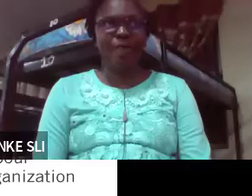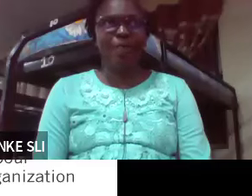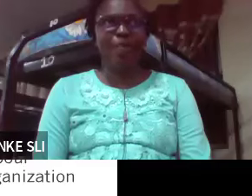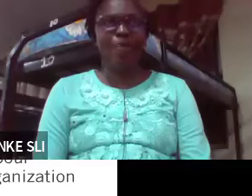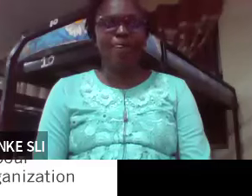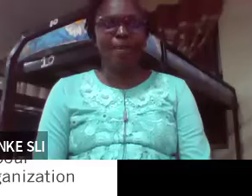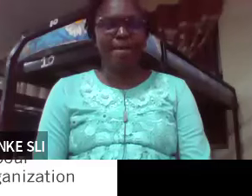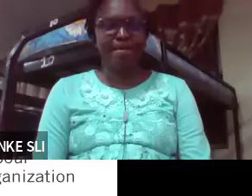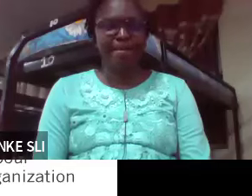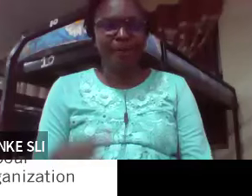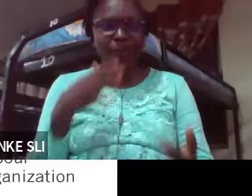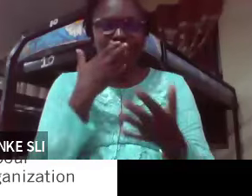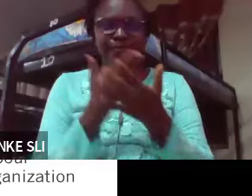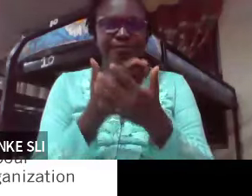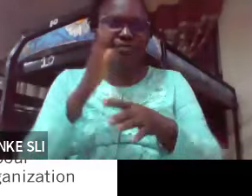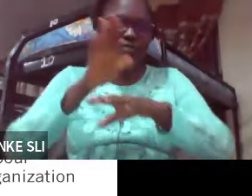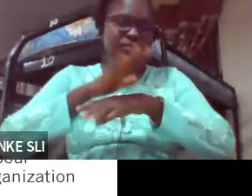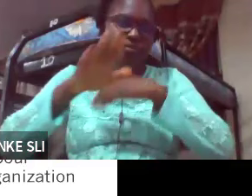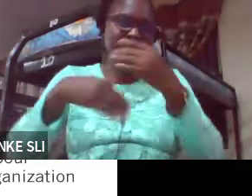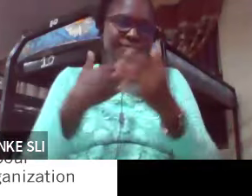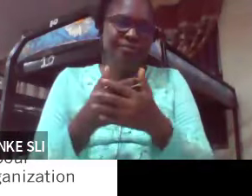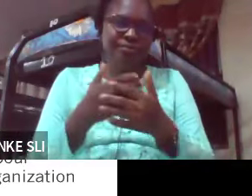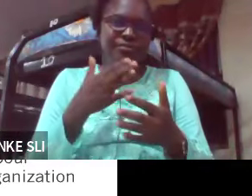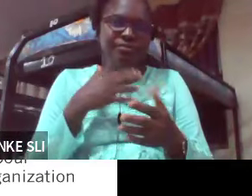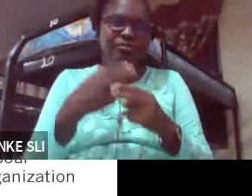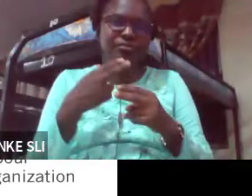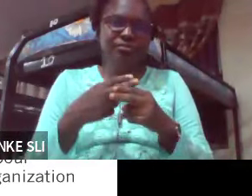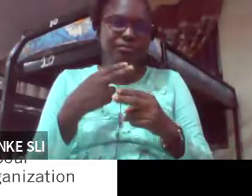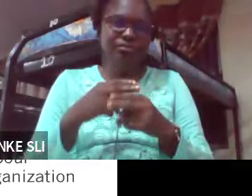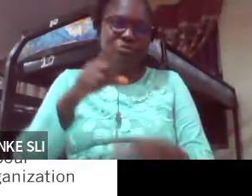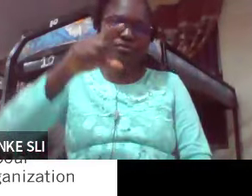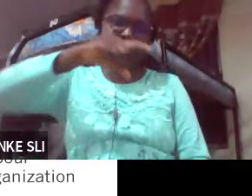Queen Christopher: Hello! Good evening, all. My name is Christopher Queen.